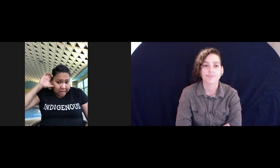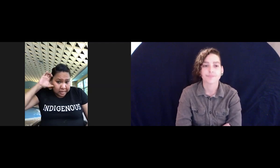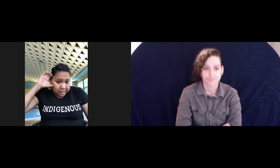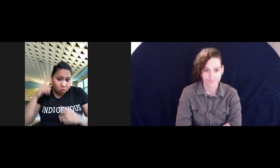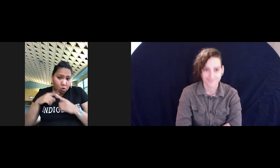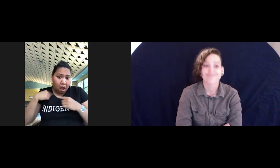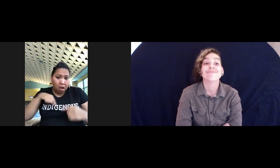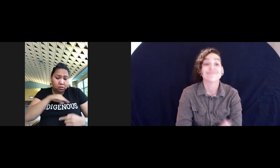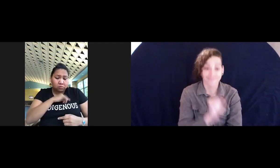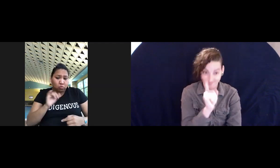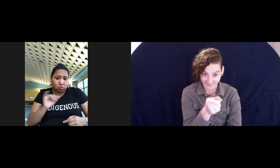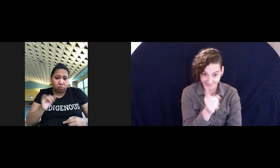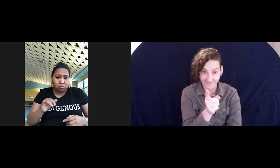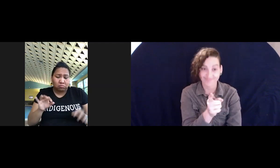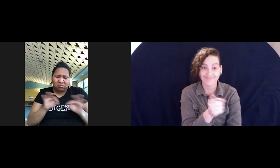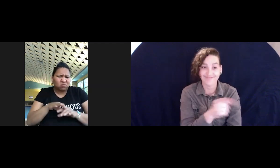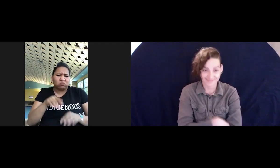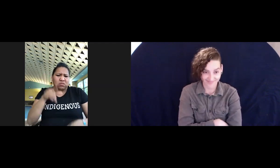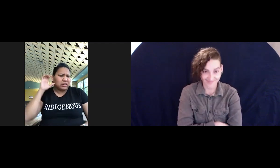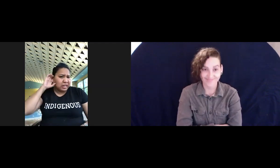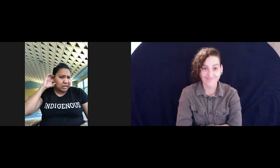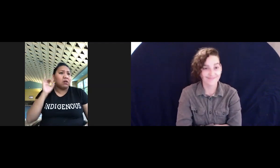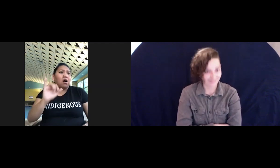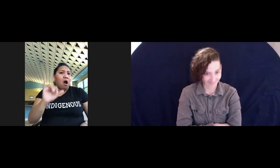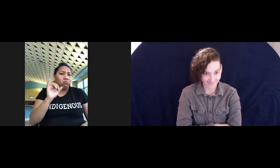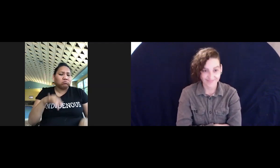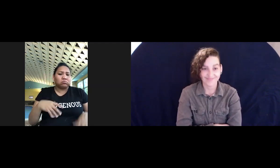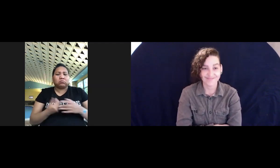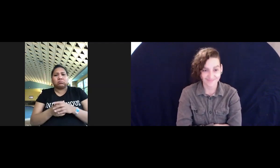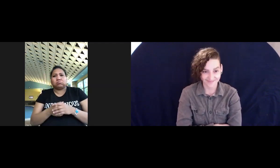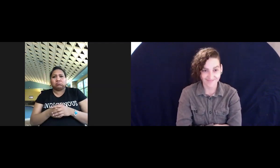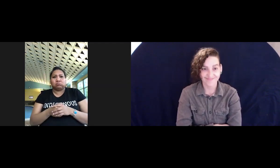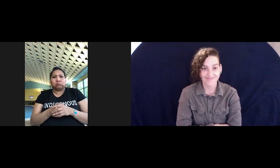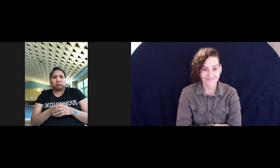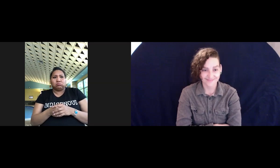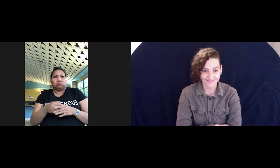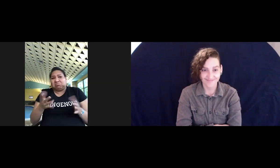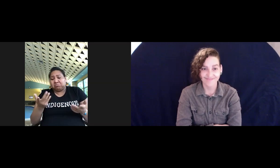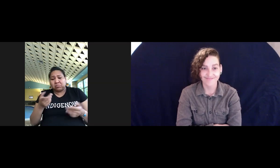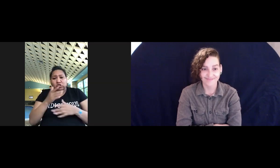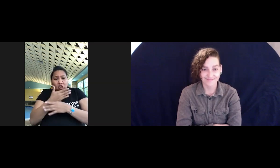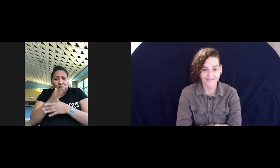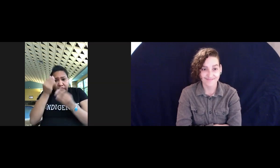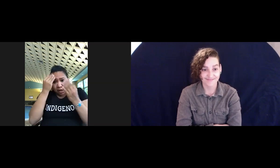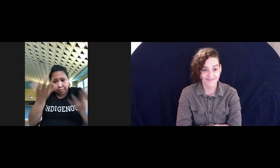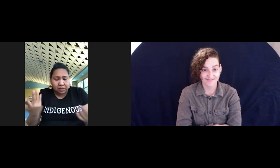And listen to us too. It's important to listen.